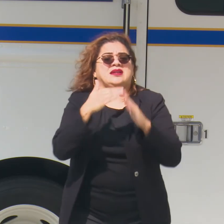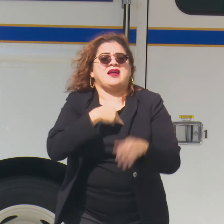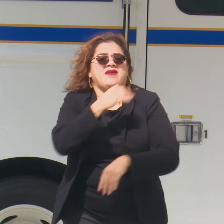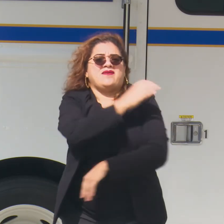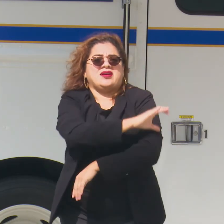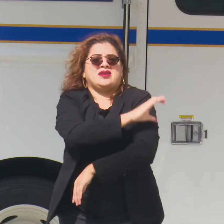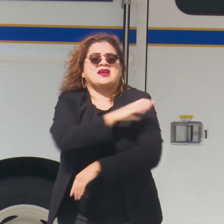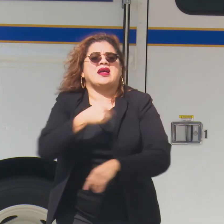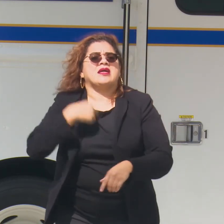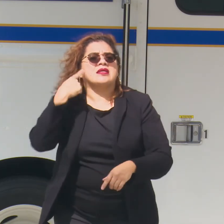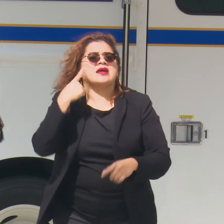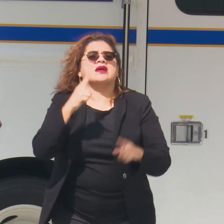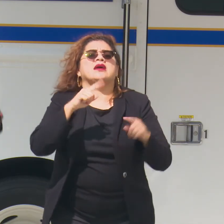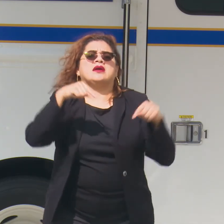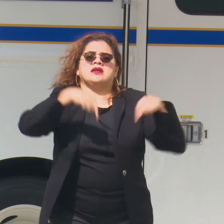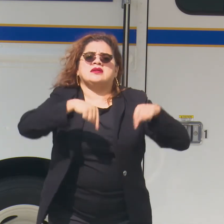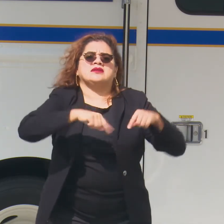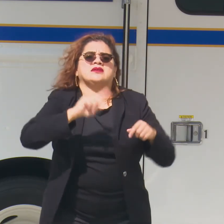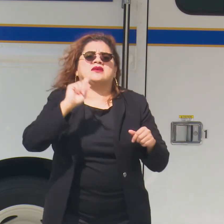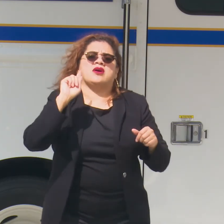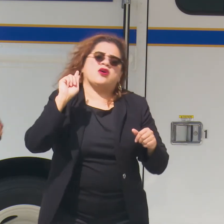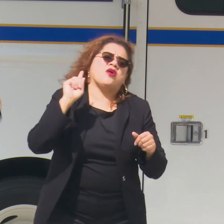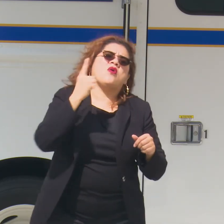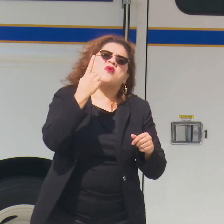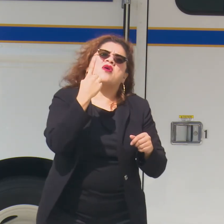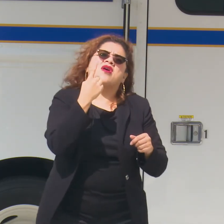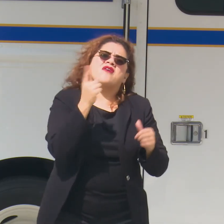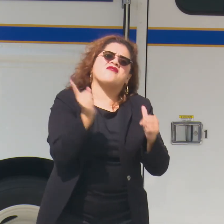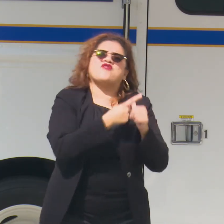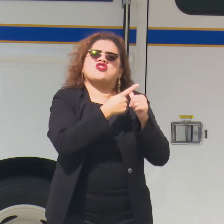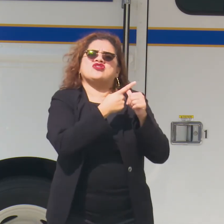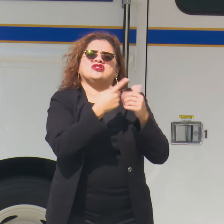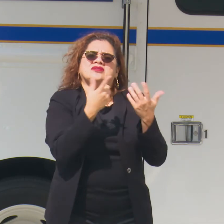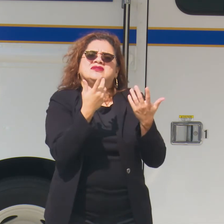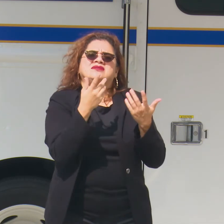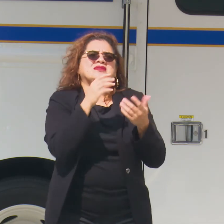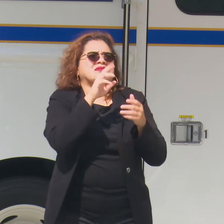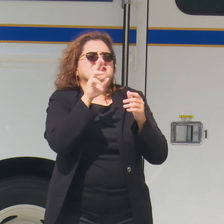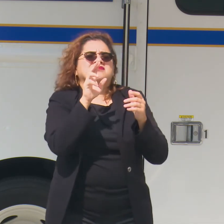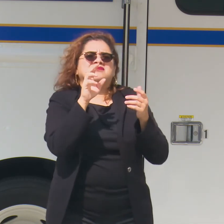kind as it relates specifically to undocumented populations